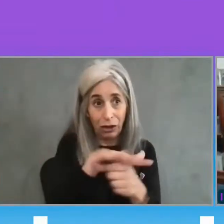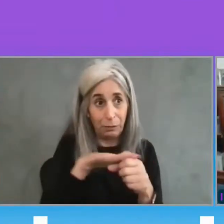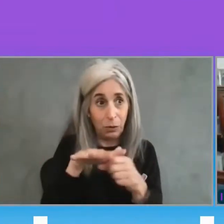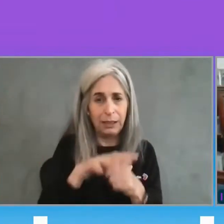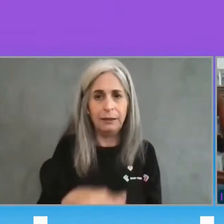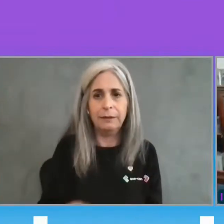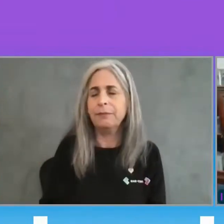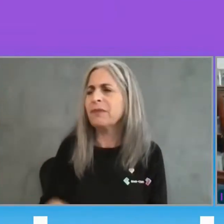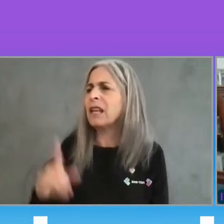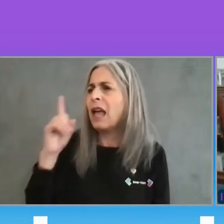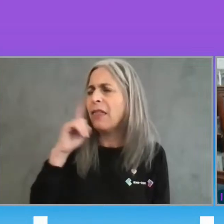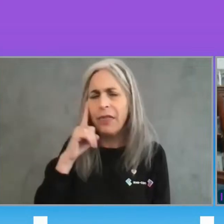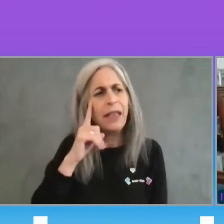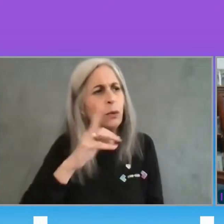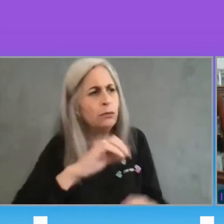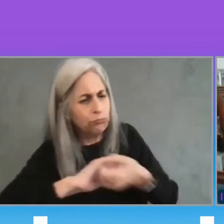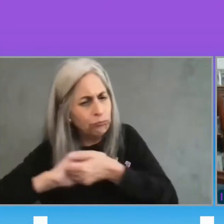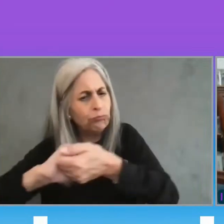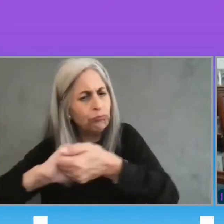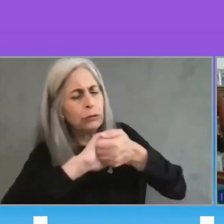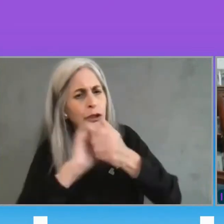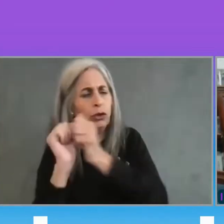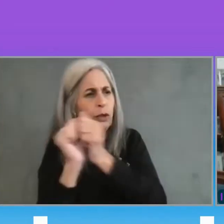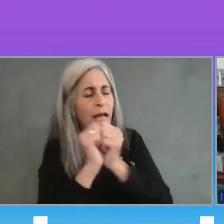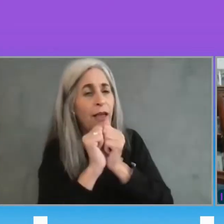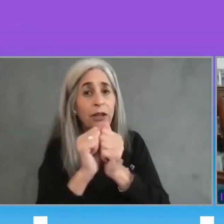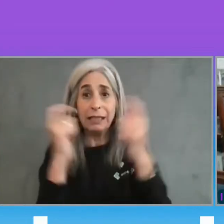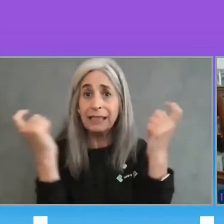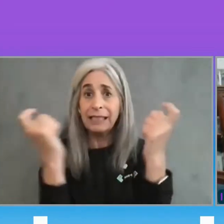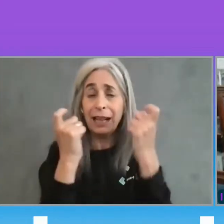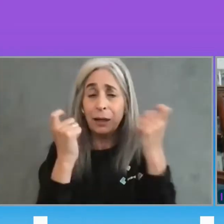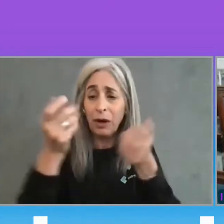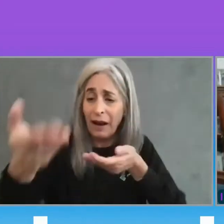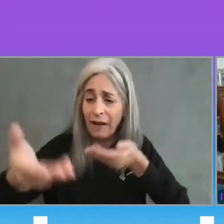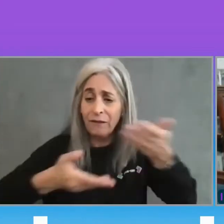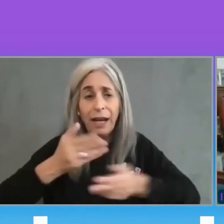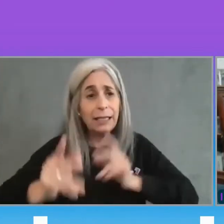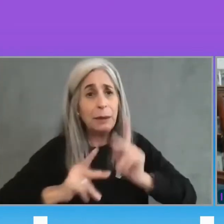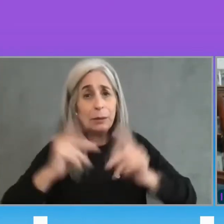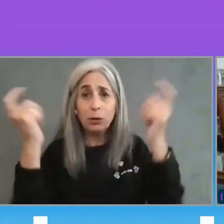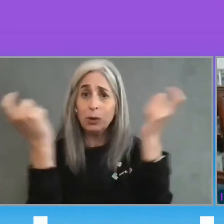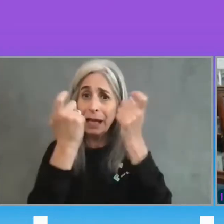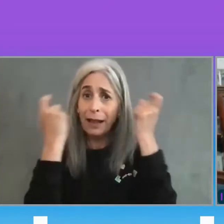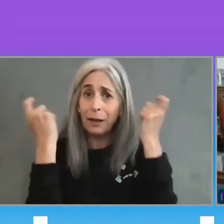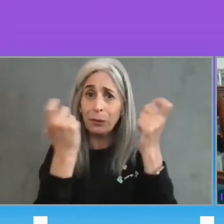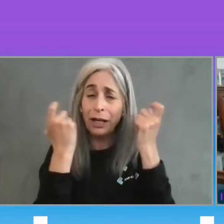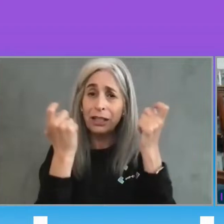Well, I think we need to come together as a community, celebrate, invite your elected